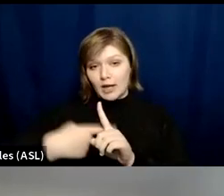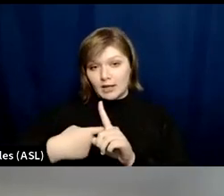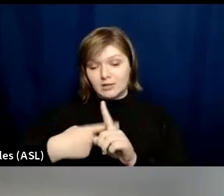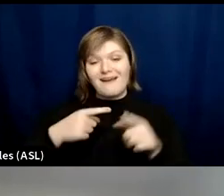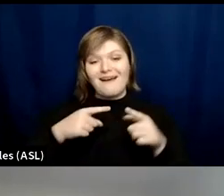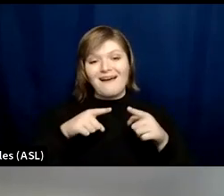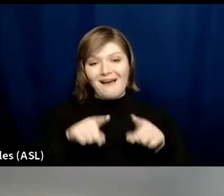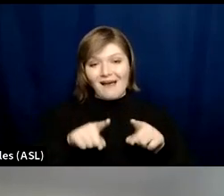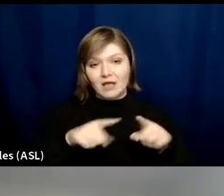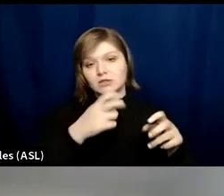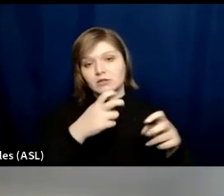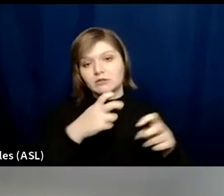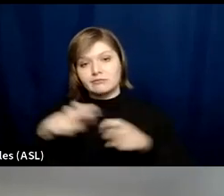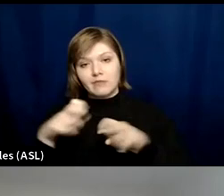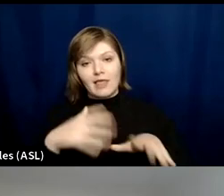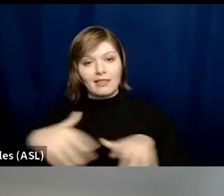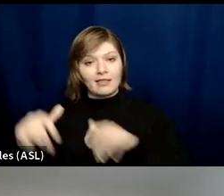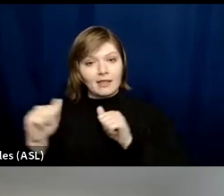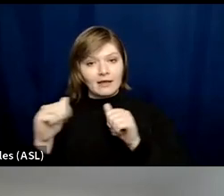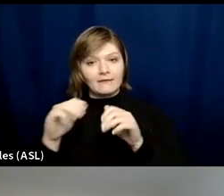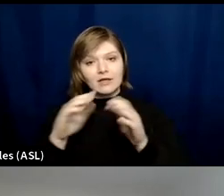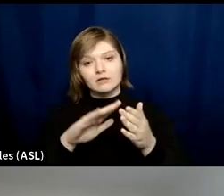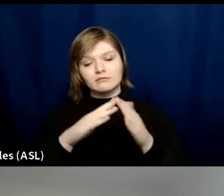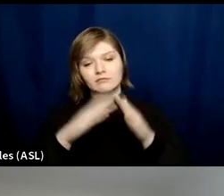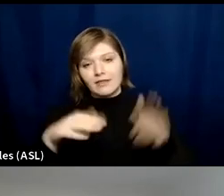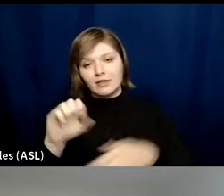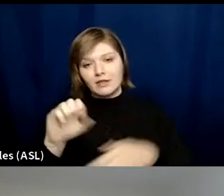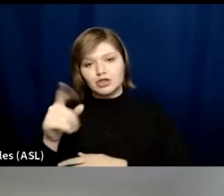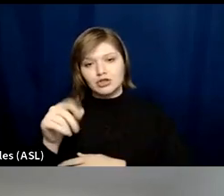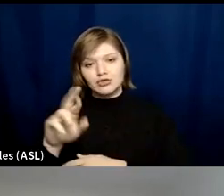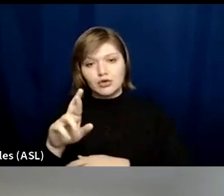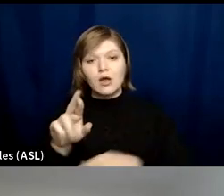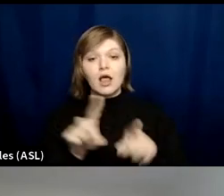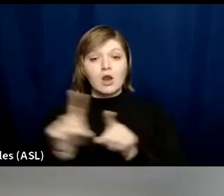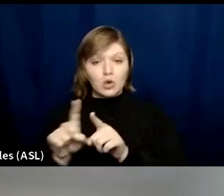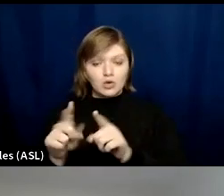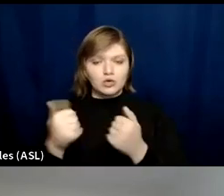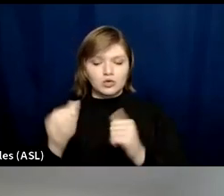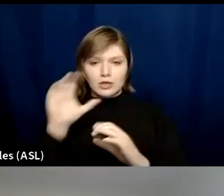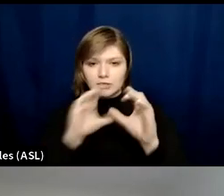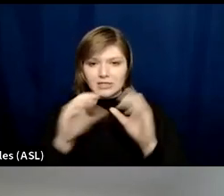That's so important because later when you do need something to call you already got a relationship in place.